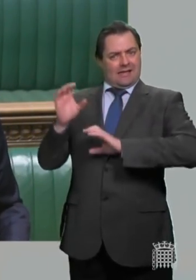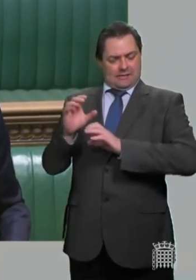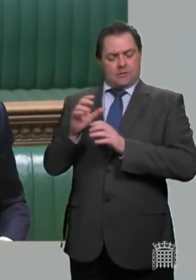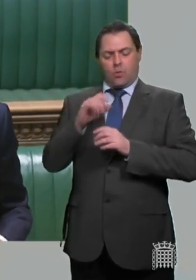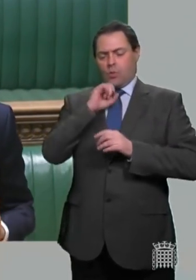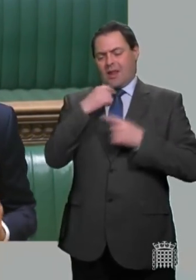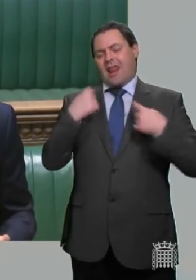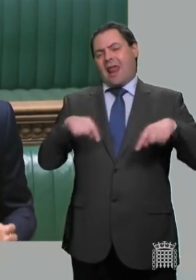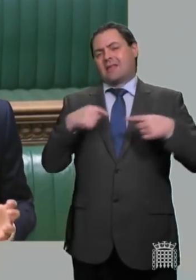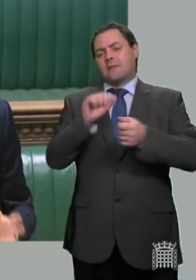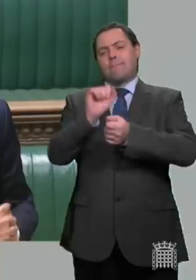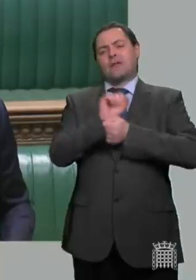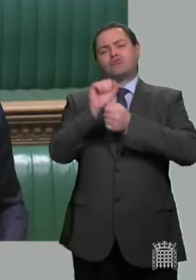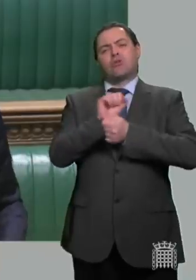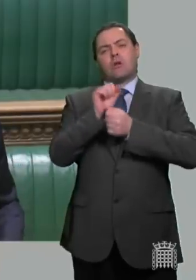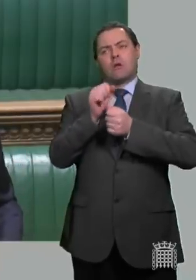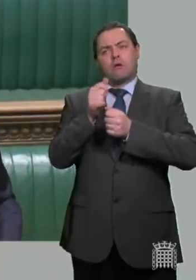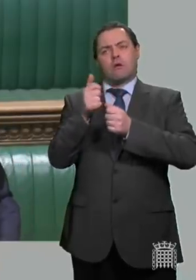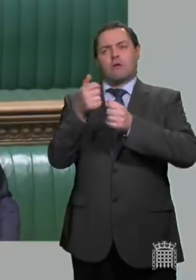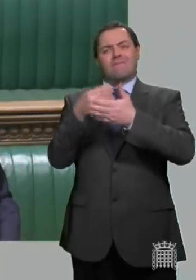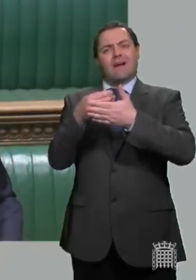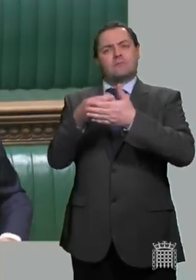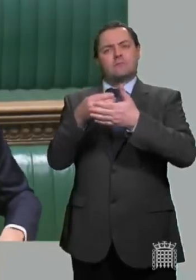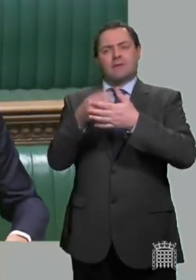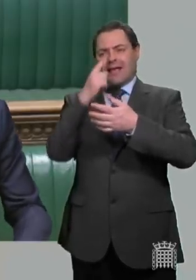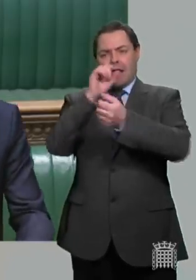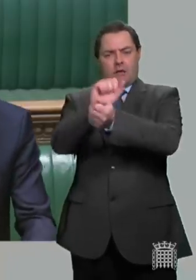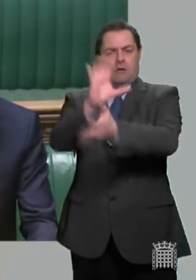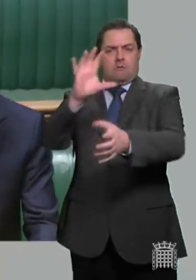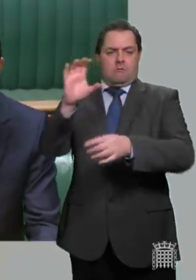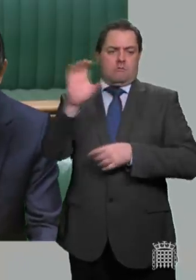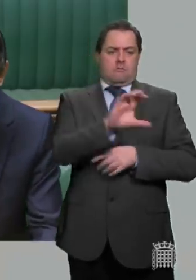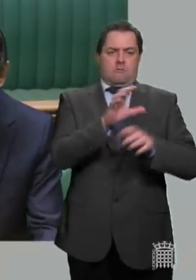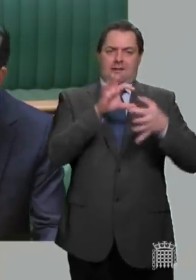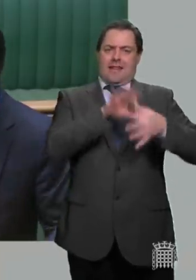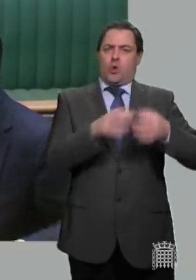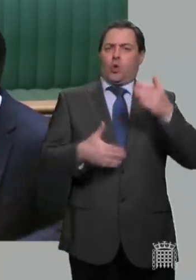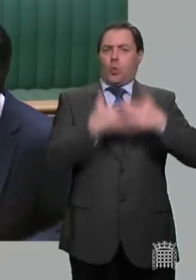to unlock billions of pounds from pension funds into innovative new ventures; launching a new